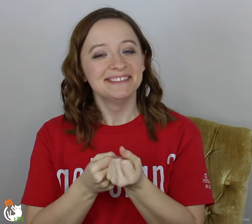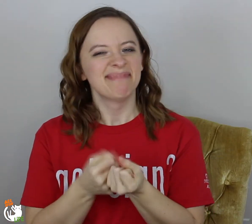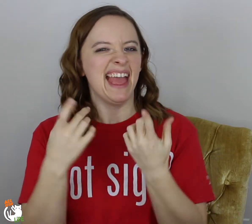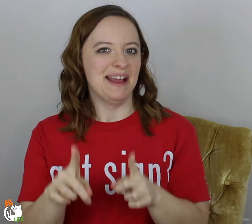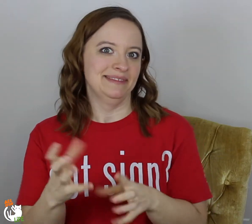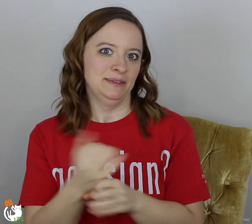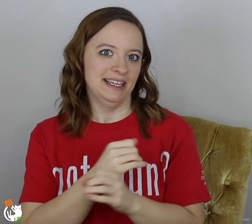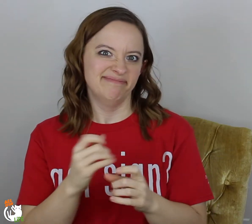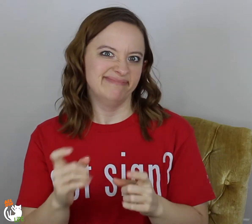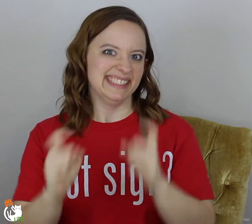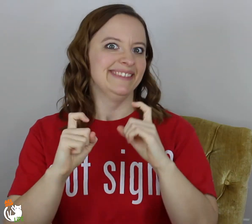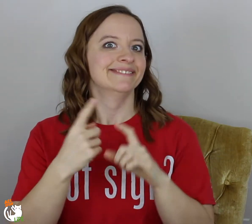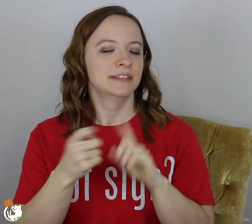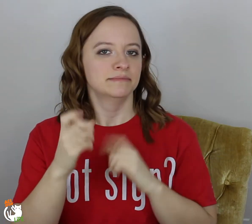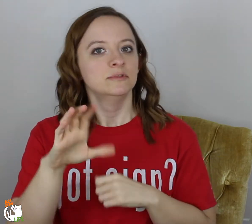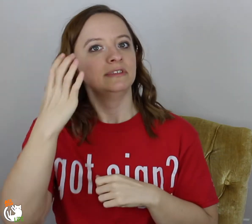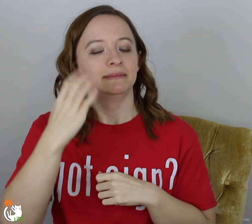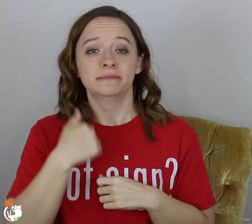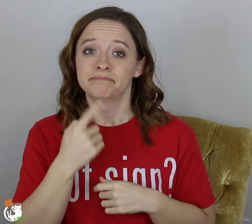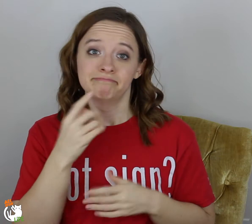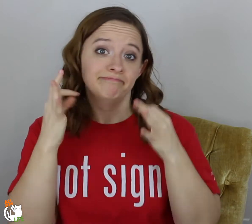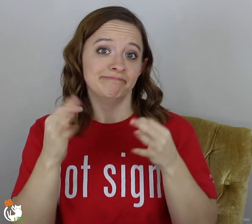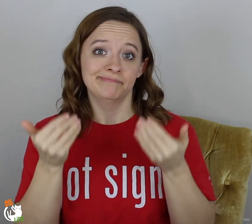We just happen to get a gift for Christmas.